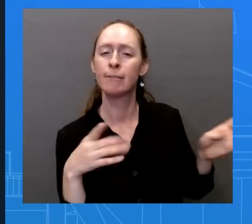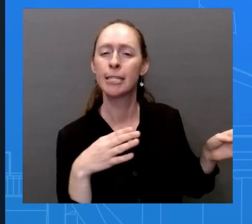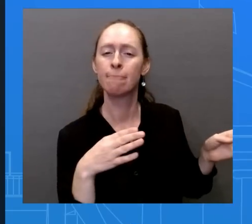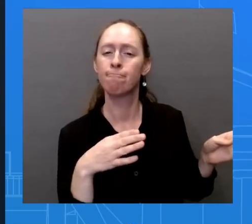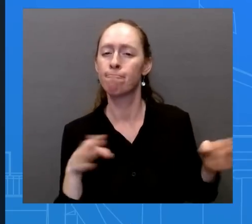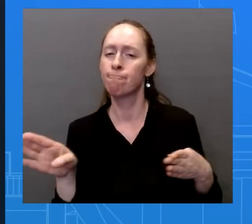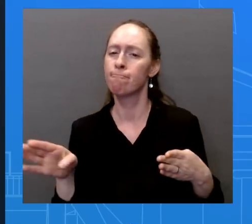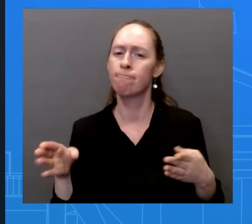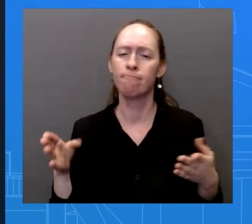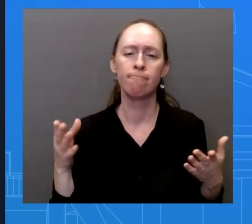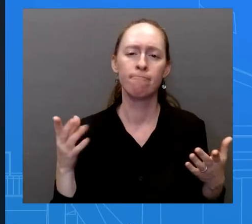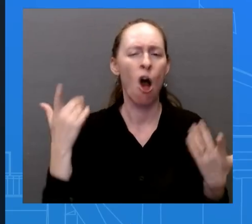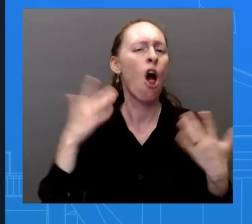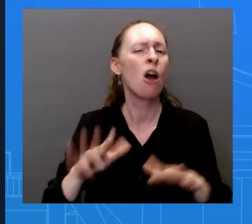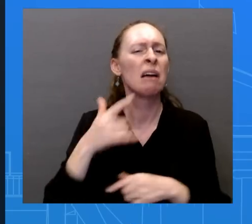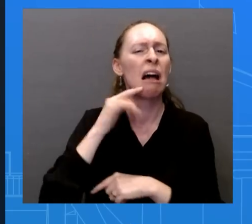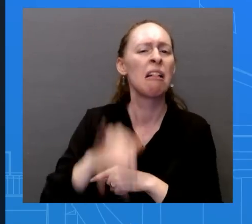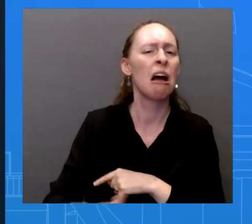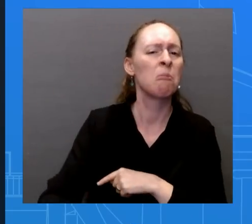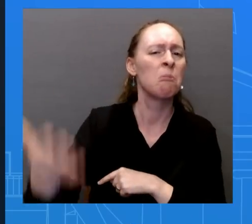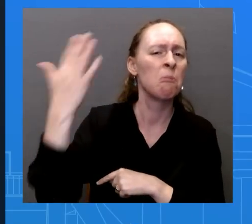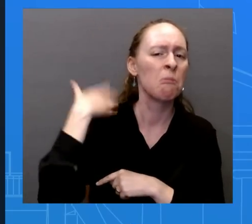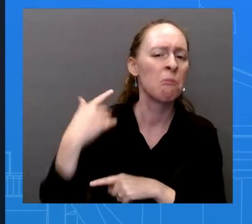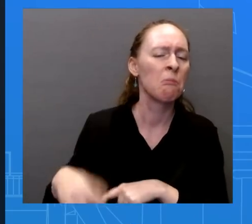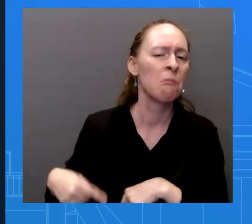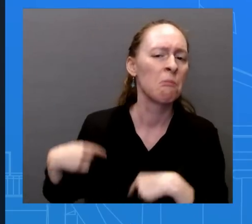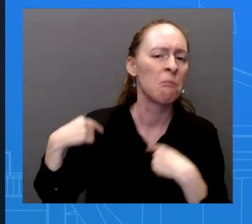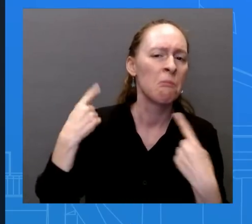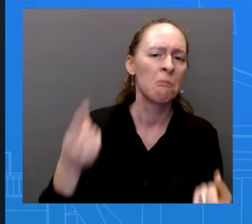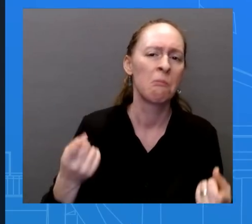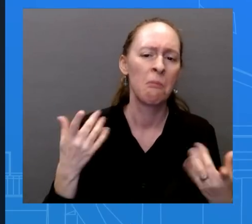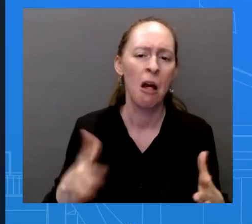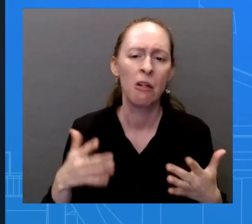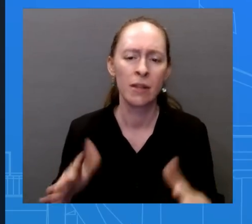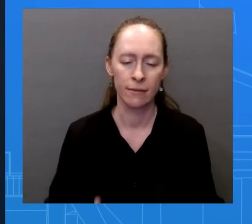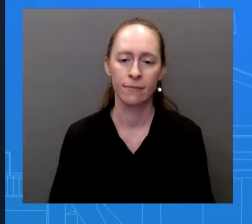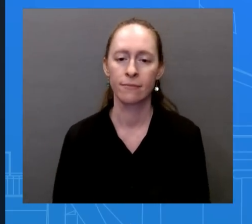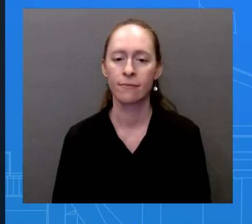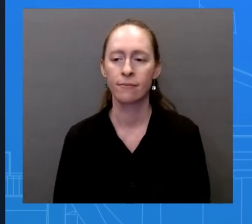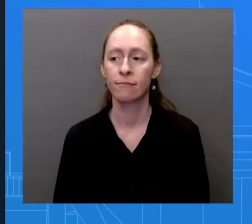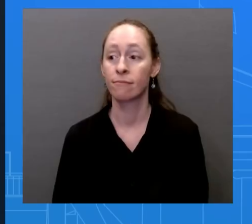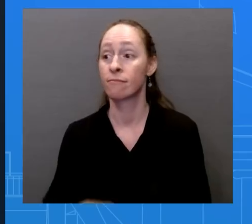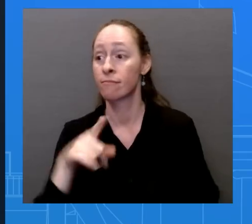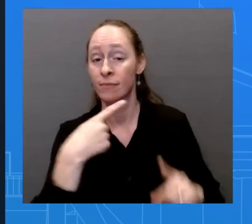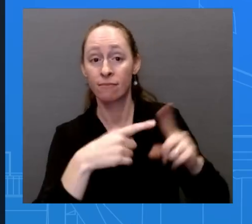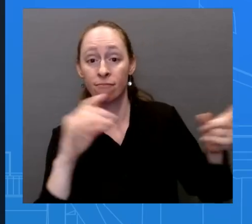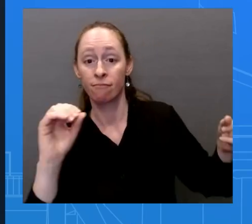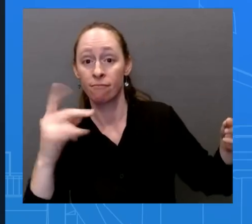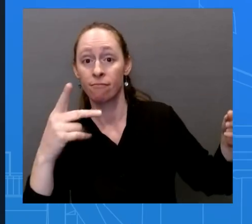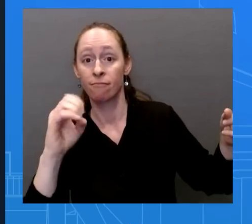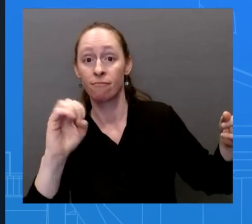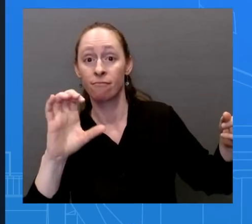when OPEC made the decision to align their energy policy with Russia's war -- war aims